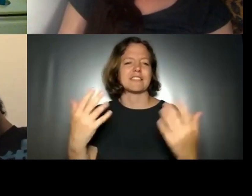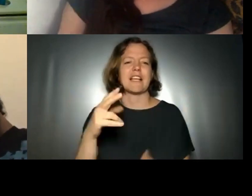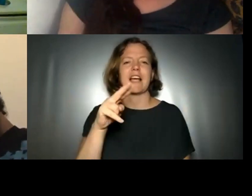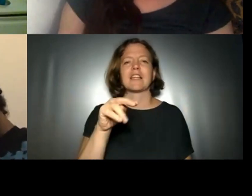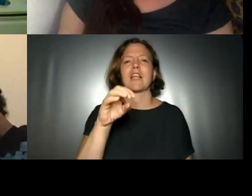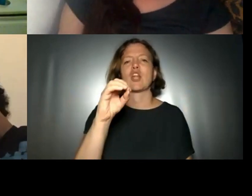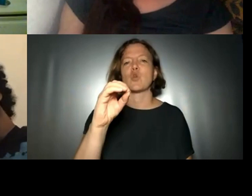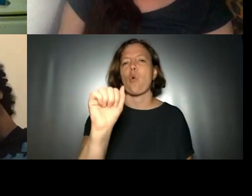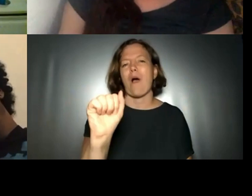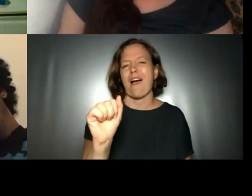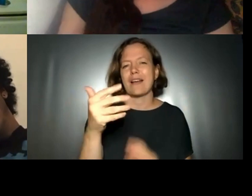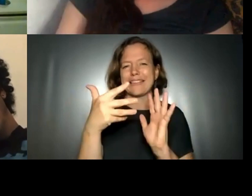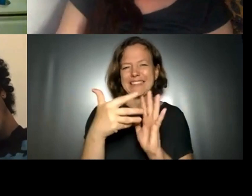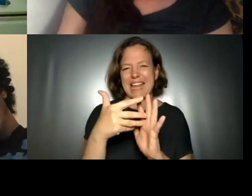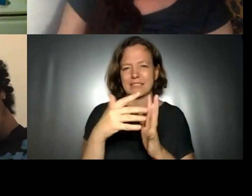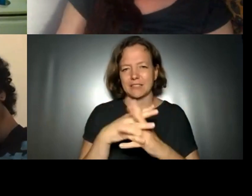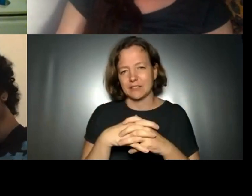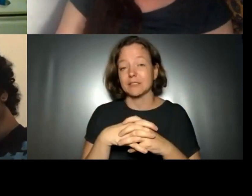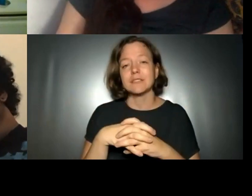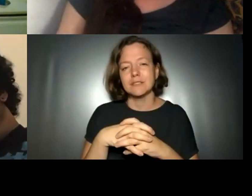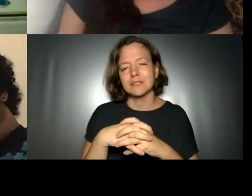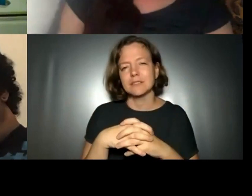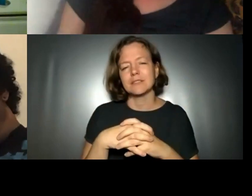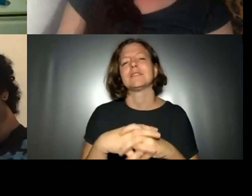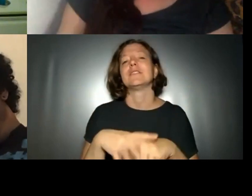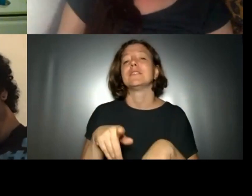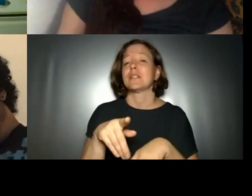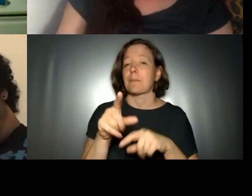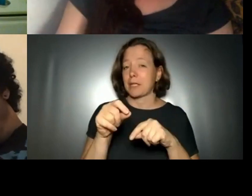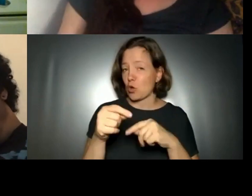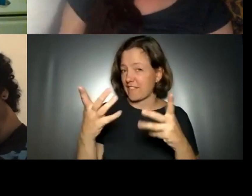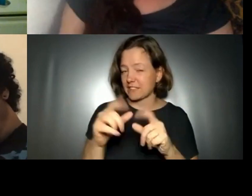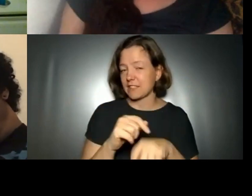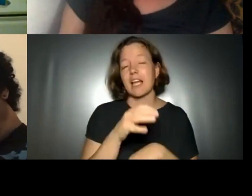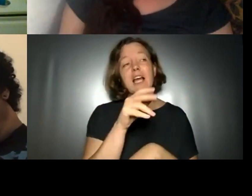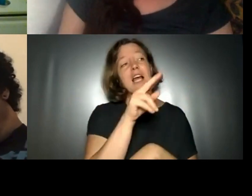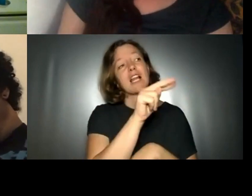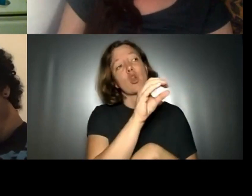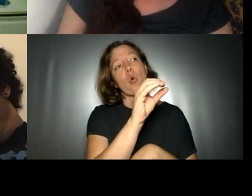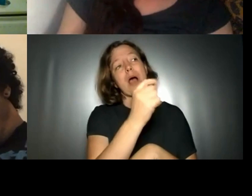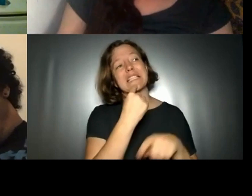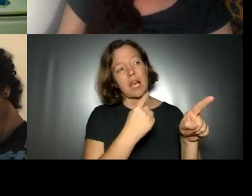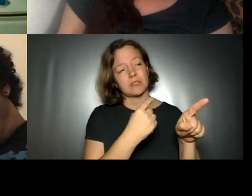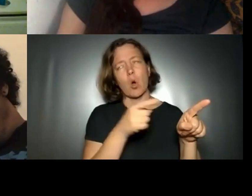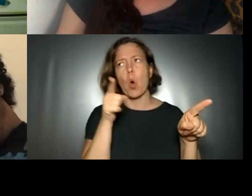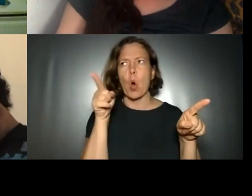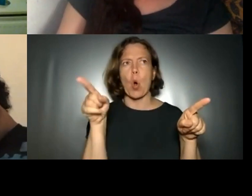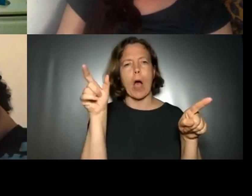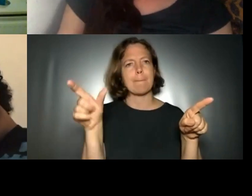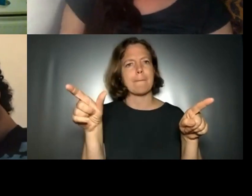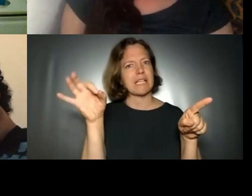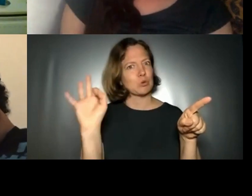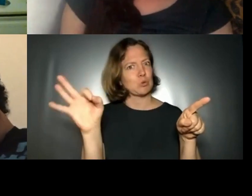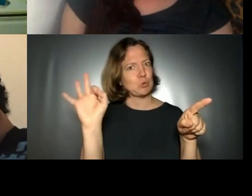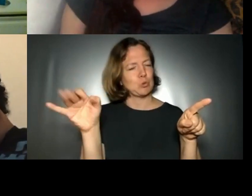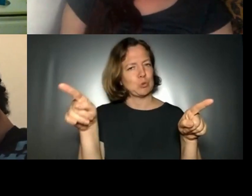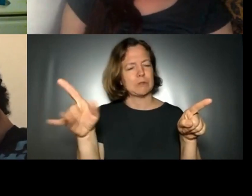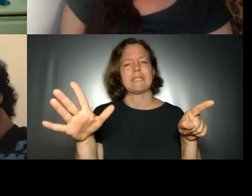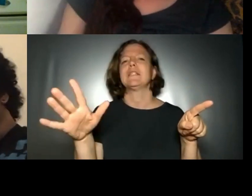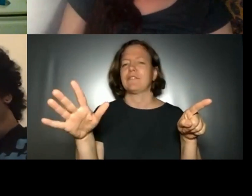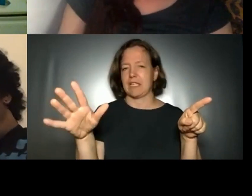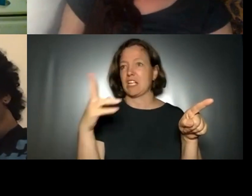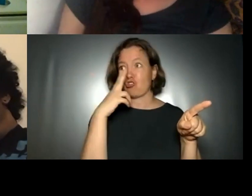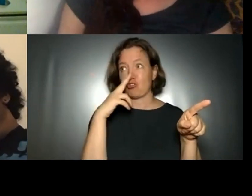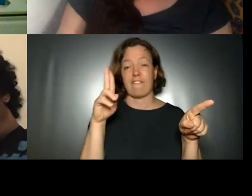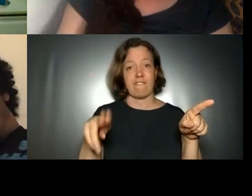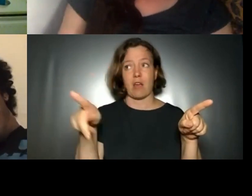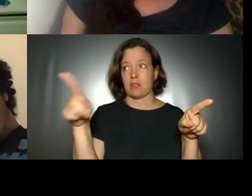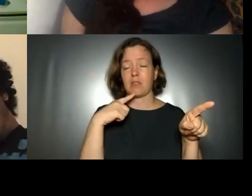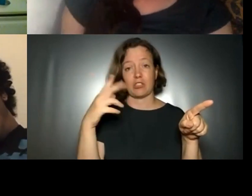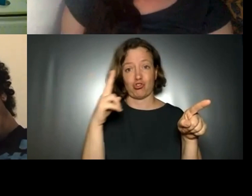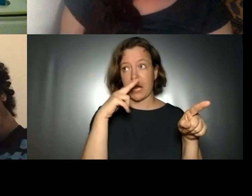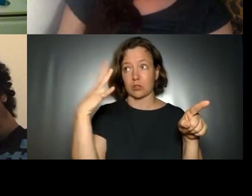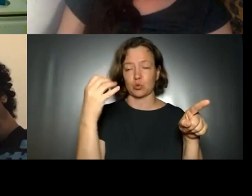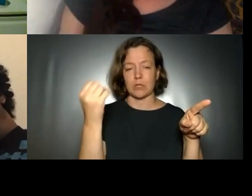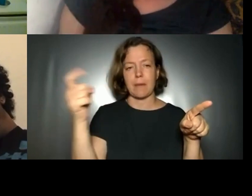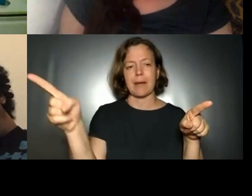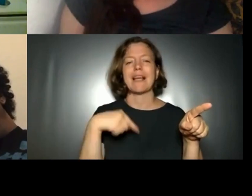Meaning that if Noa says a particular person is good and fun and safe to work with then that is definitely true.